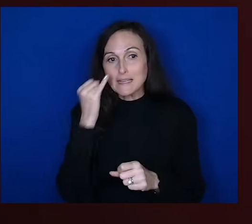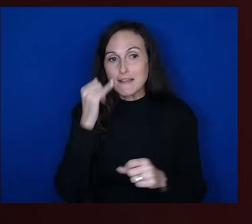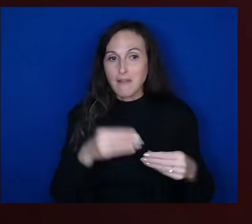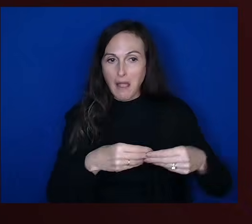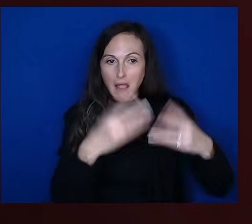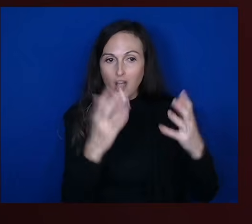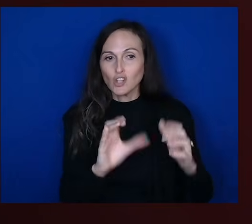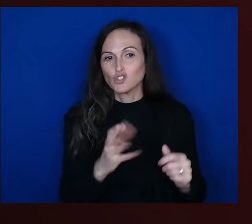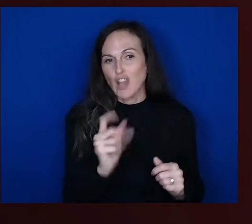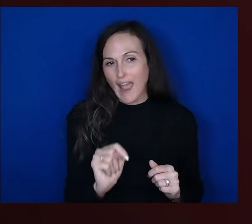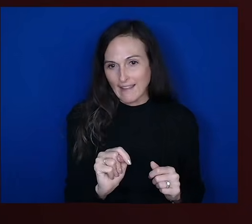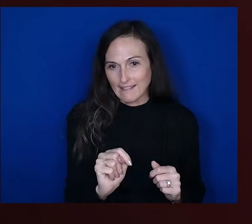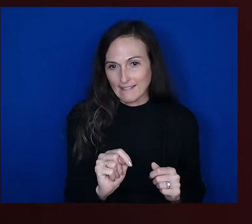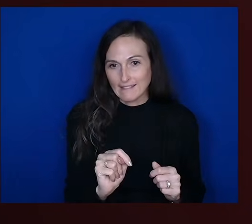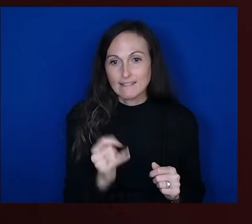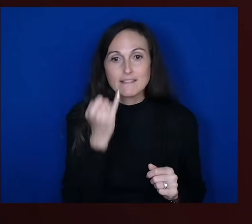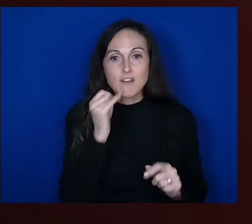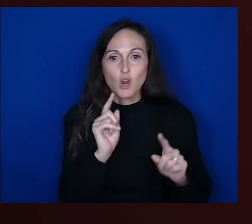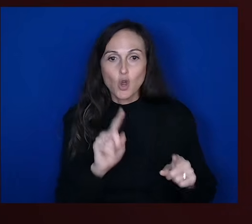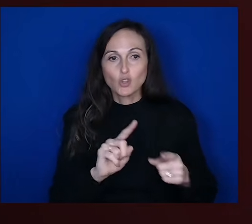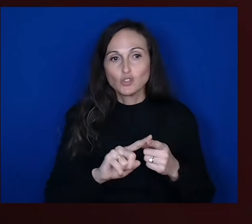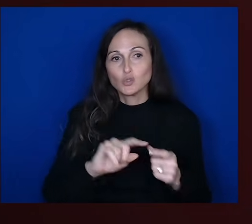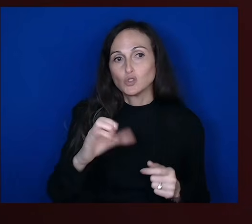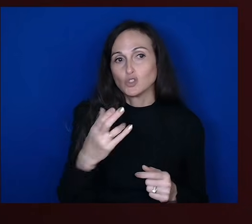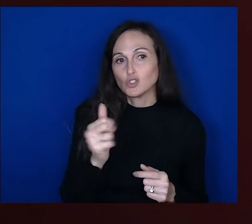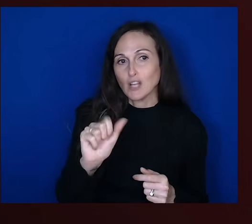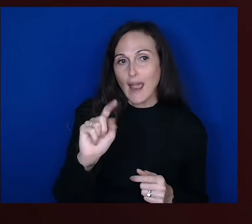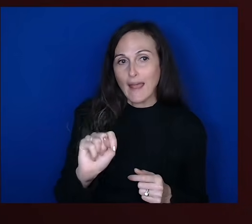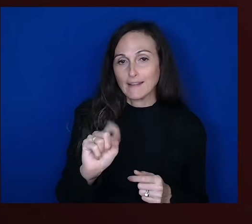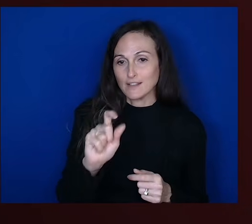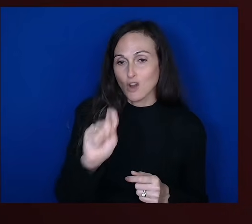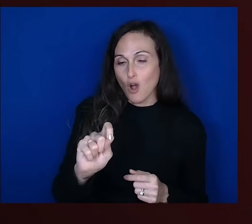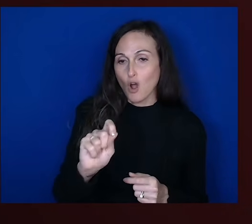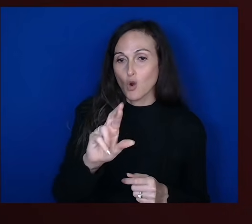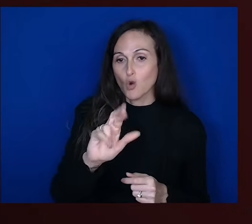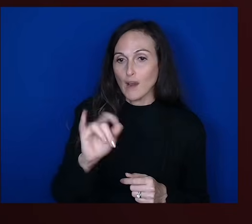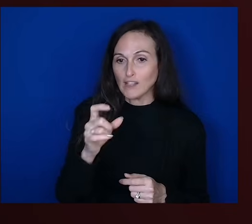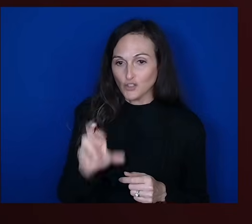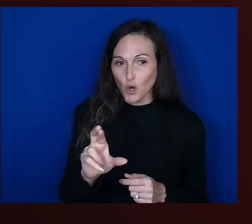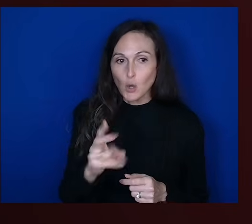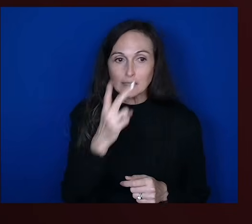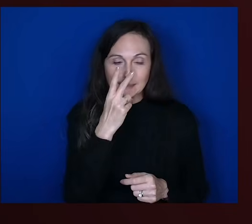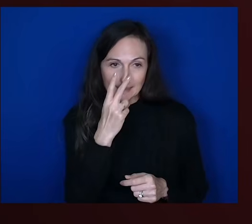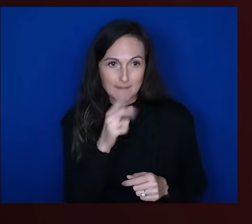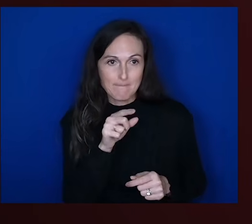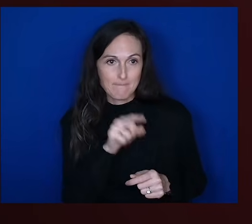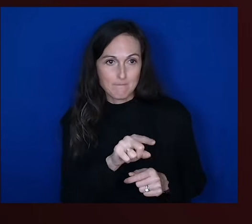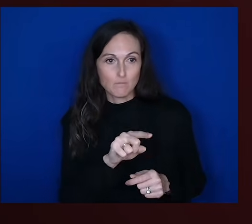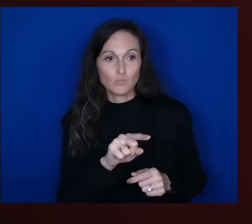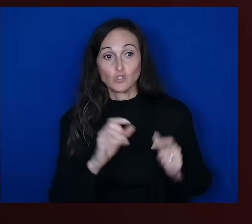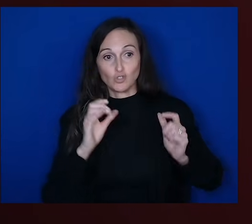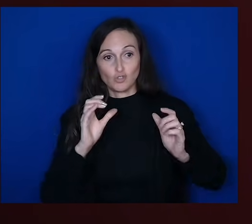if I go to chat.razor, you'll see right here this chat client,